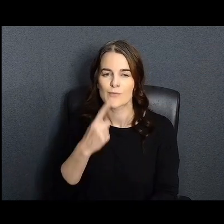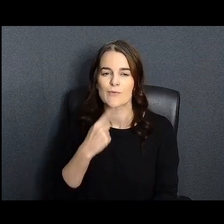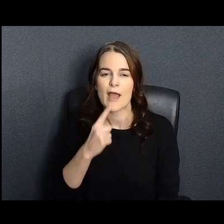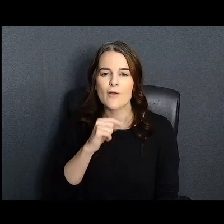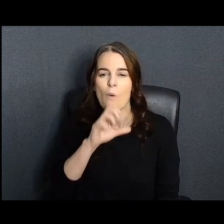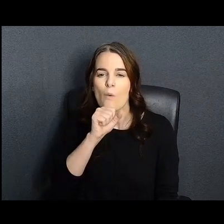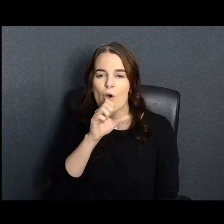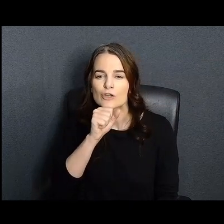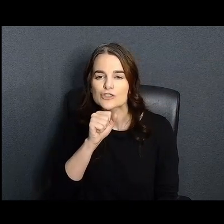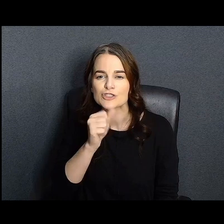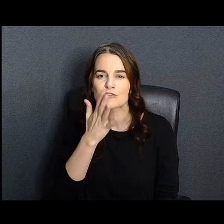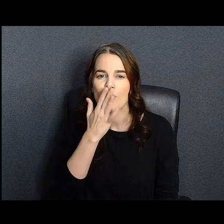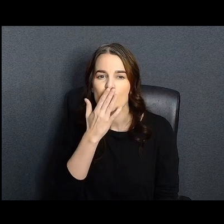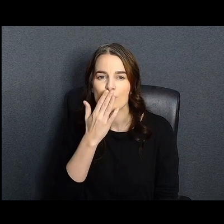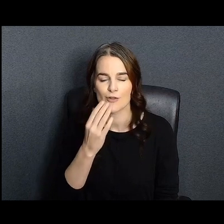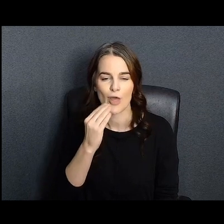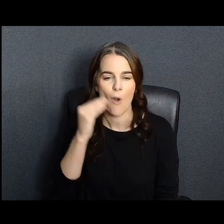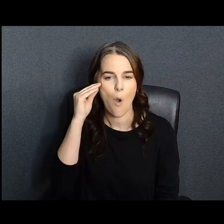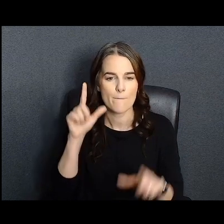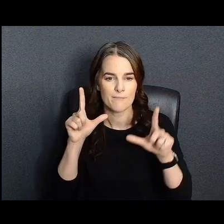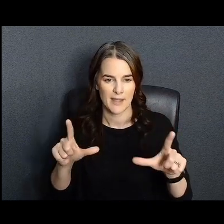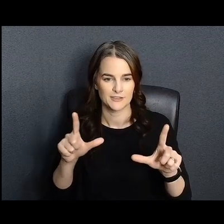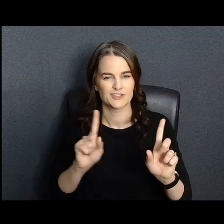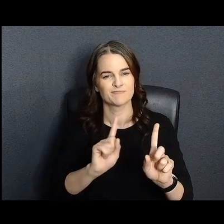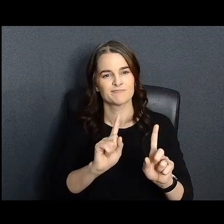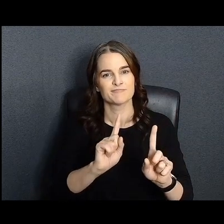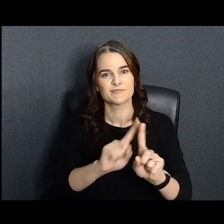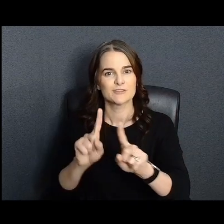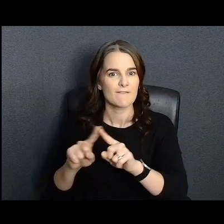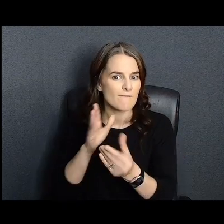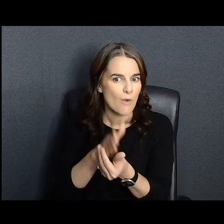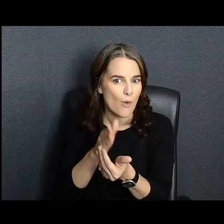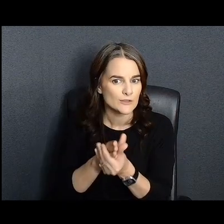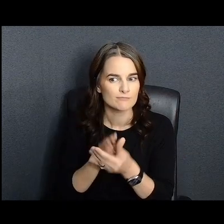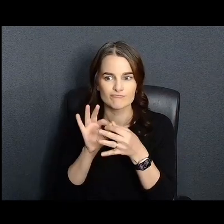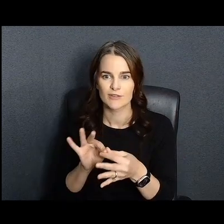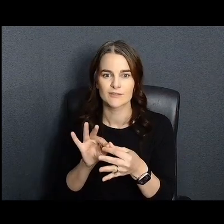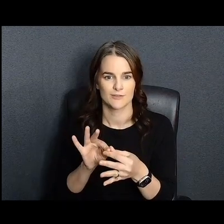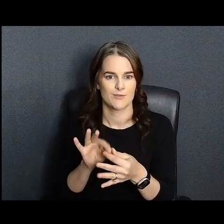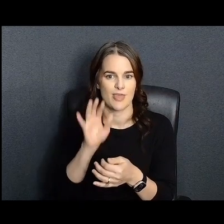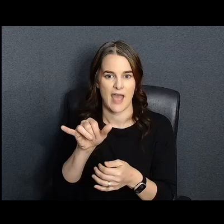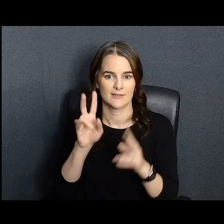as well as different folders containing specific vocabulary related to that topic.